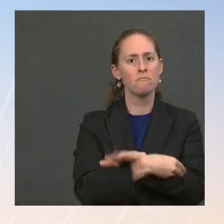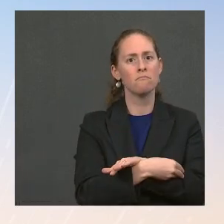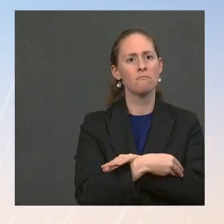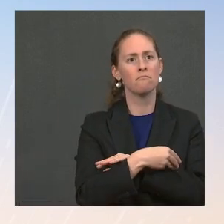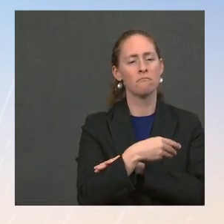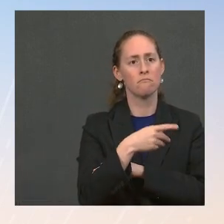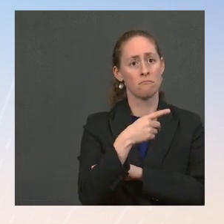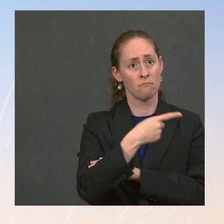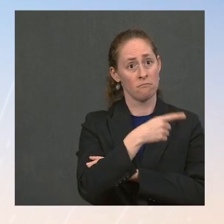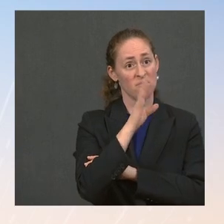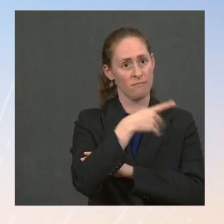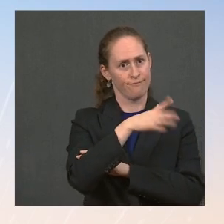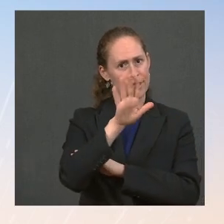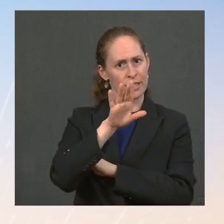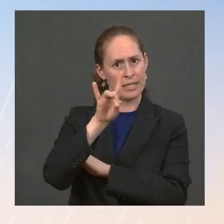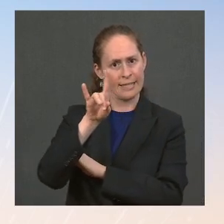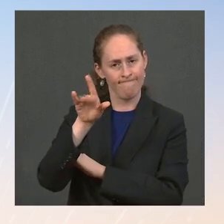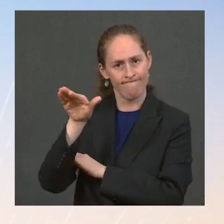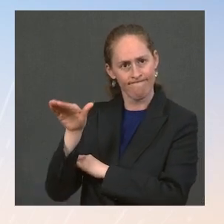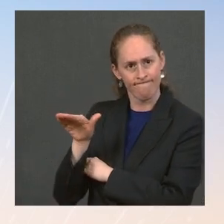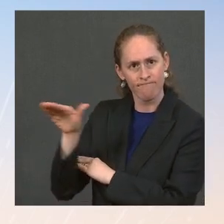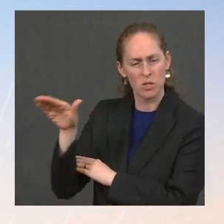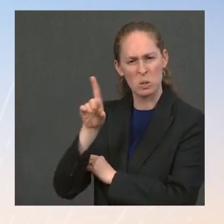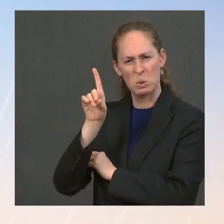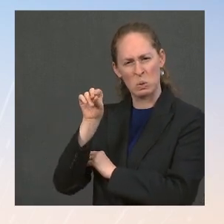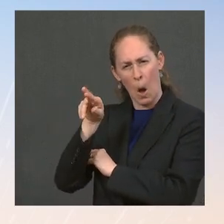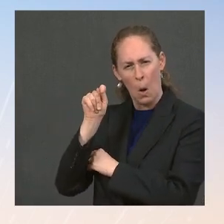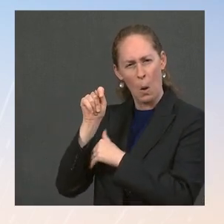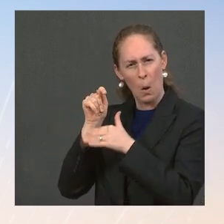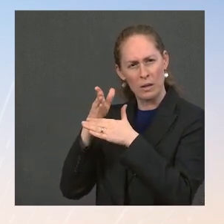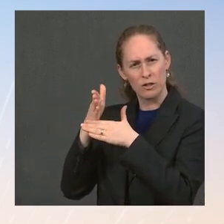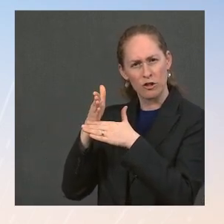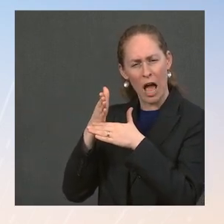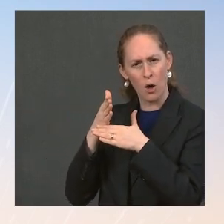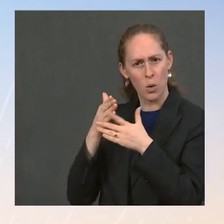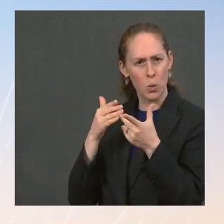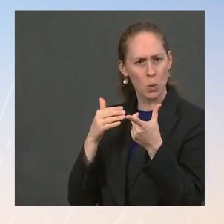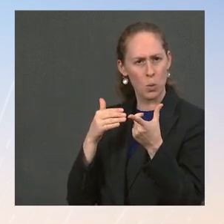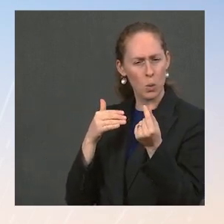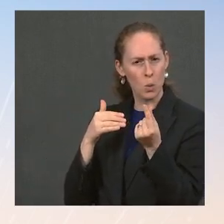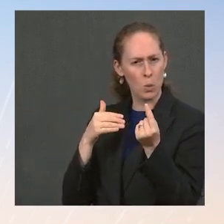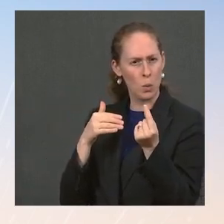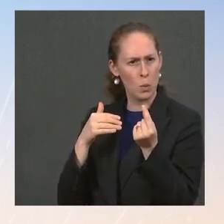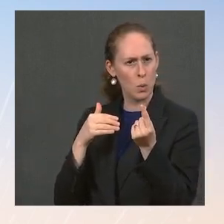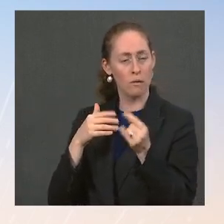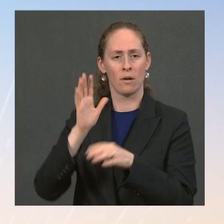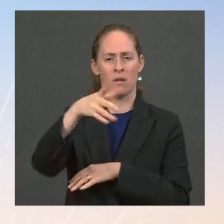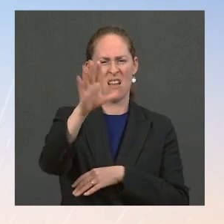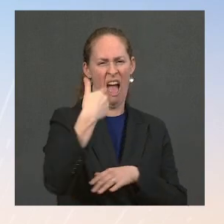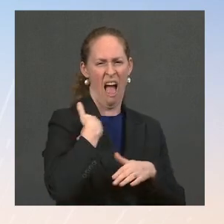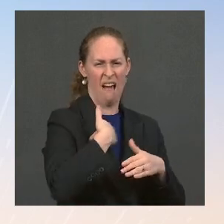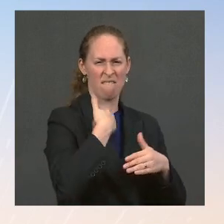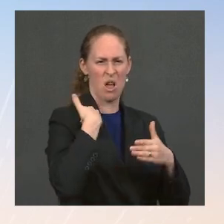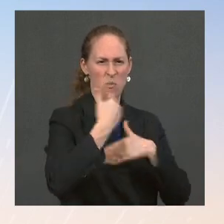Ms. Psaki: There's an entire process that transpires. I would point you to them and to the National Archives. Go ahead. The Press: Can I ask a follow-up on -- Ms. Psaki: Yeah.